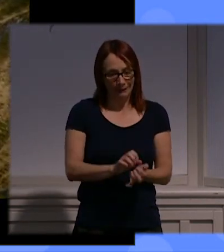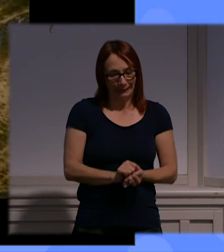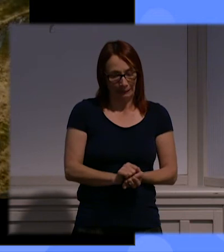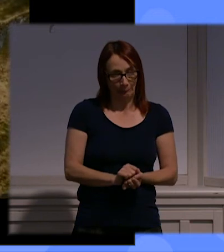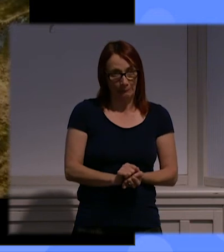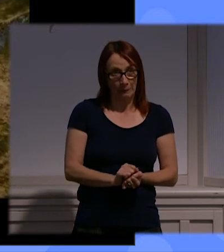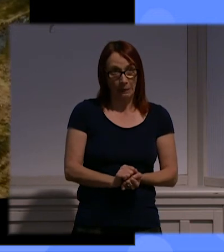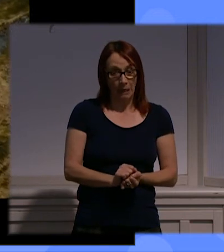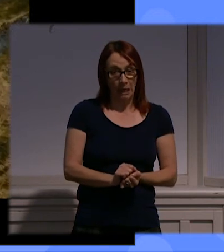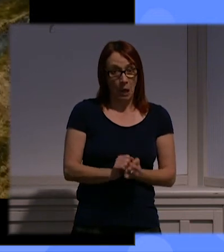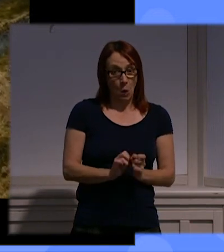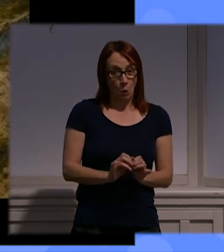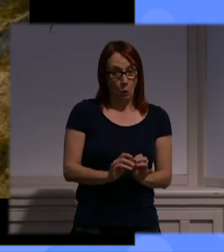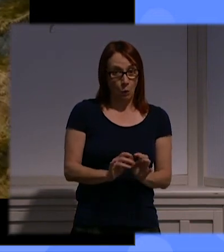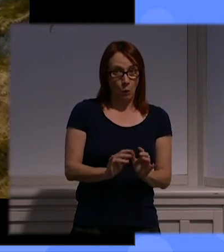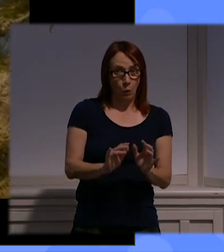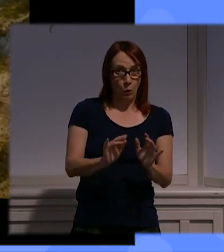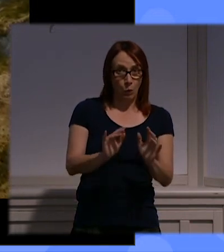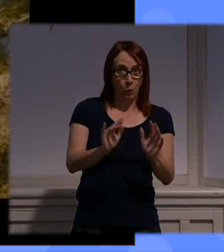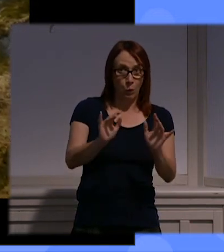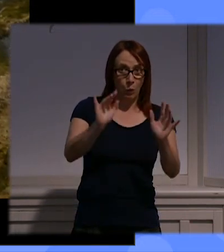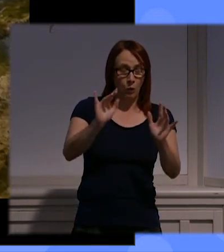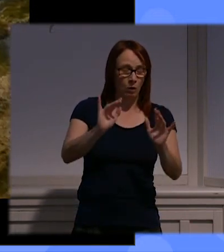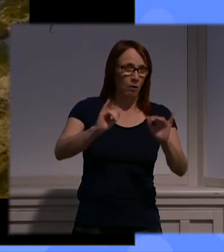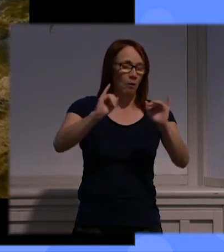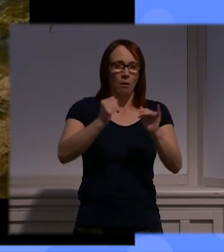have absolutely devastating impacts but not just Scotland but for the world I